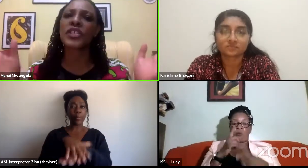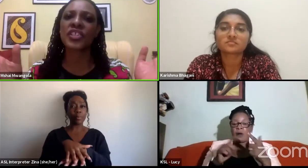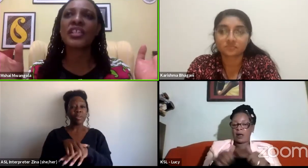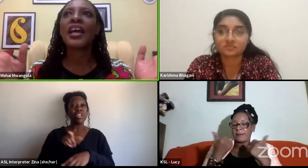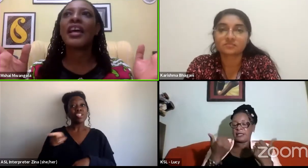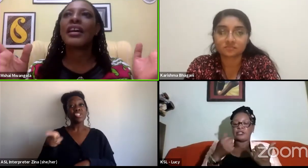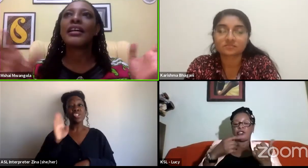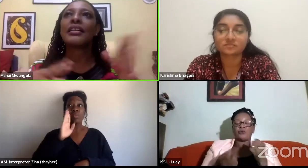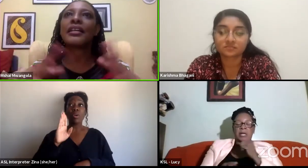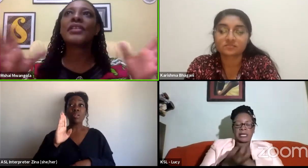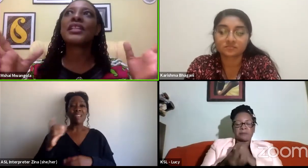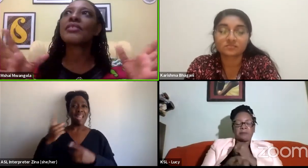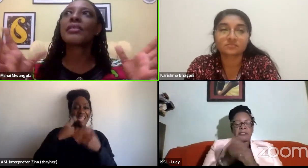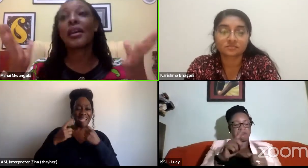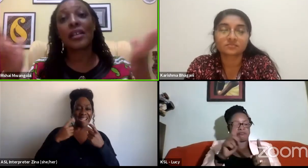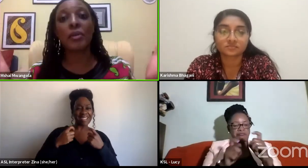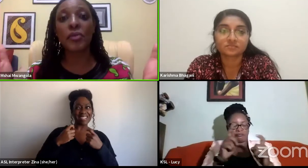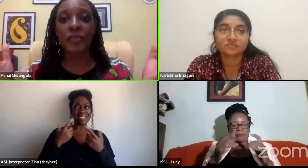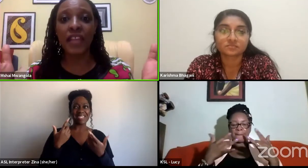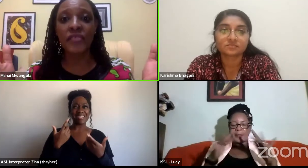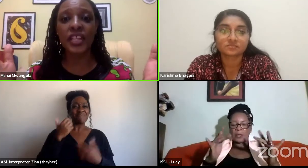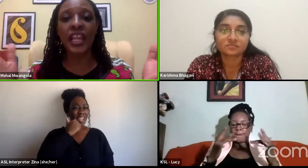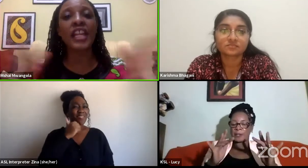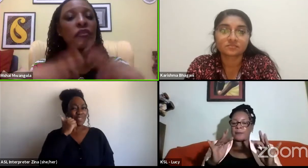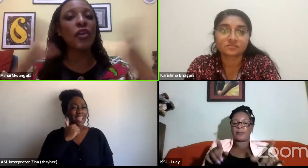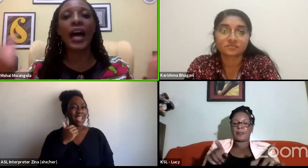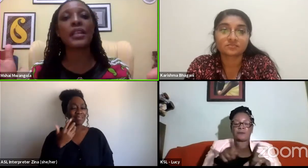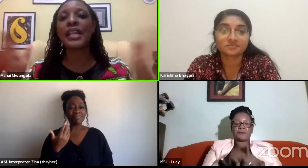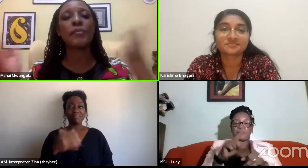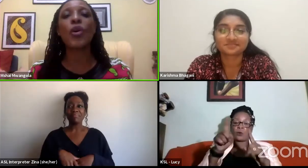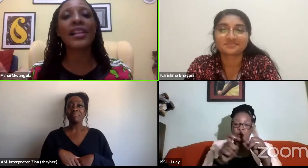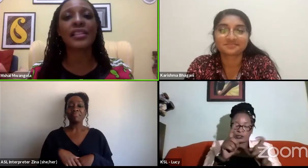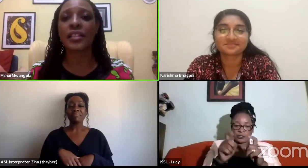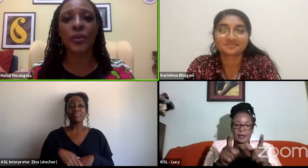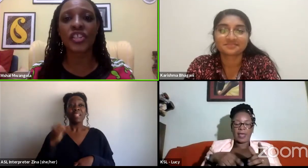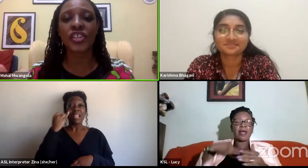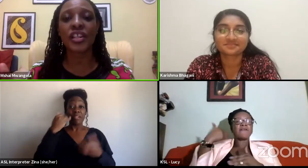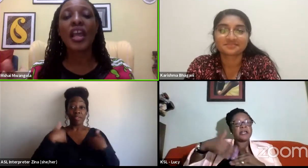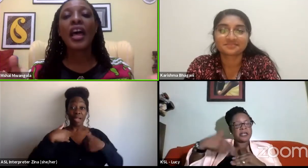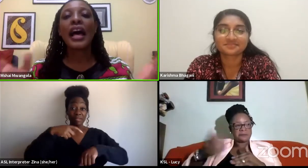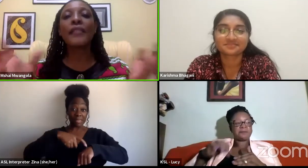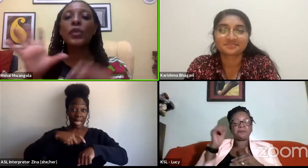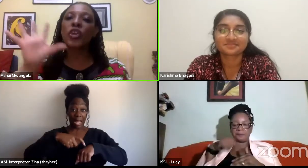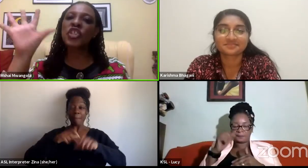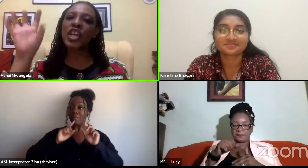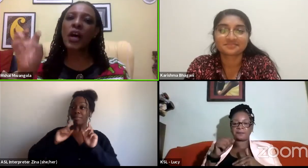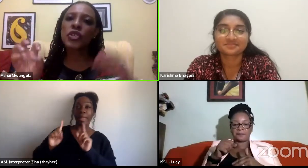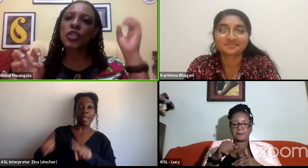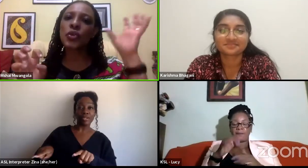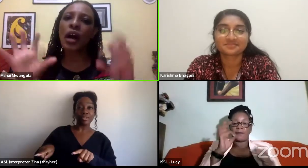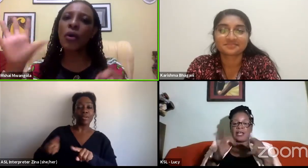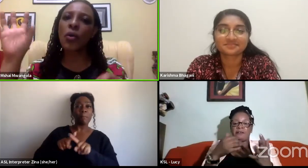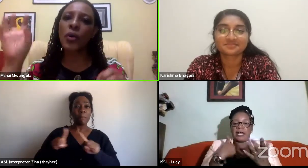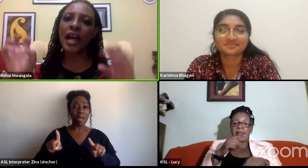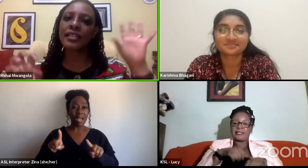I think, a question, everyday, actually, could have been everyday, and if you had the time, you answered the question and then watching how she took our answers,